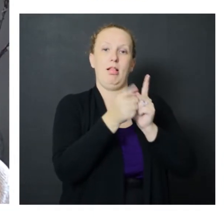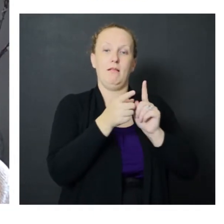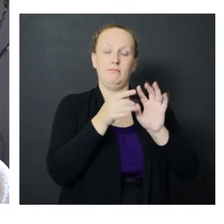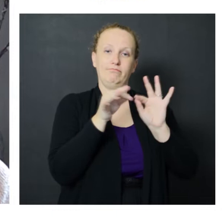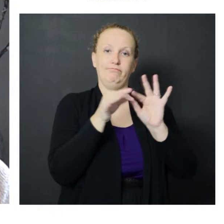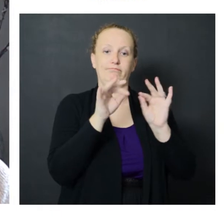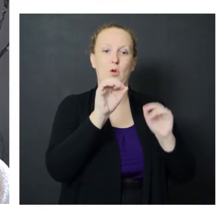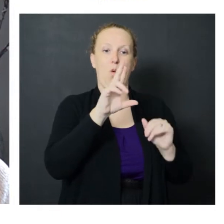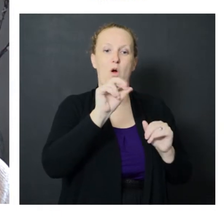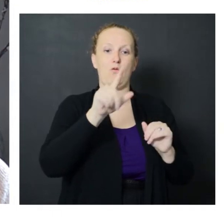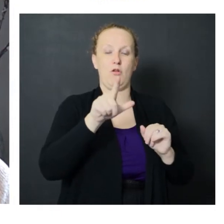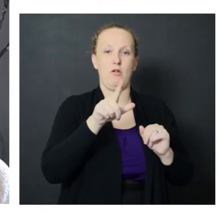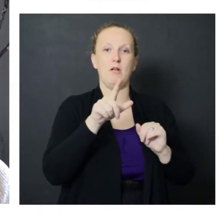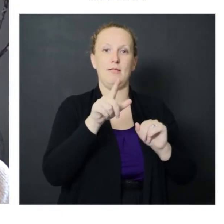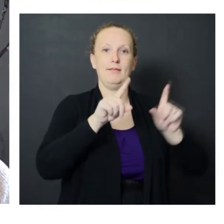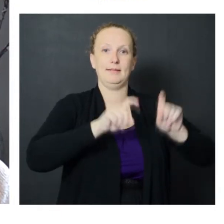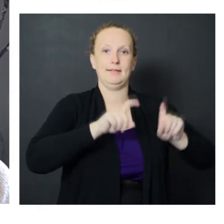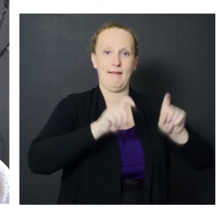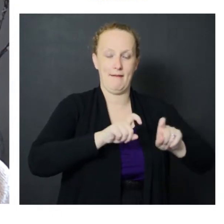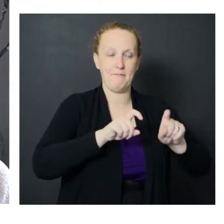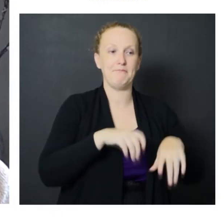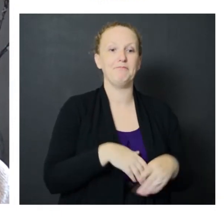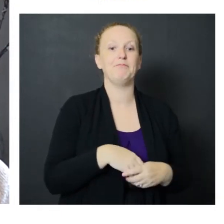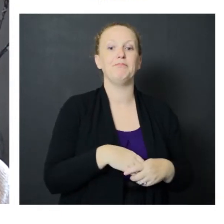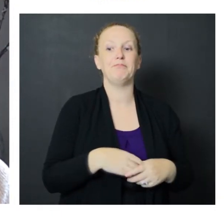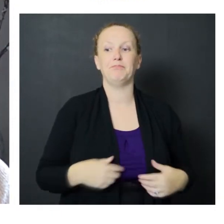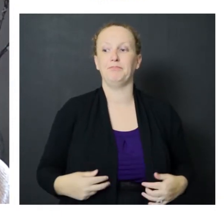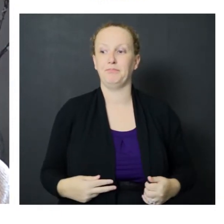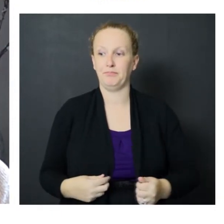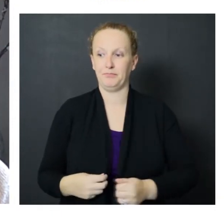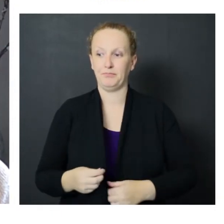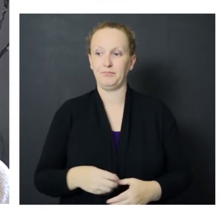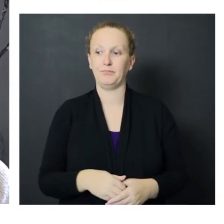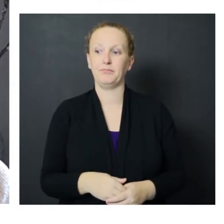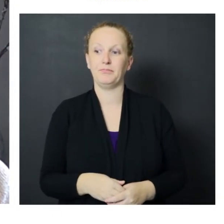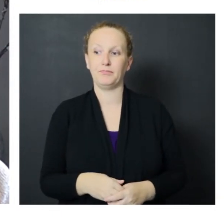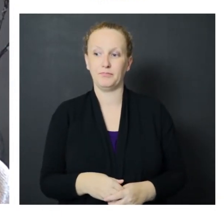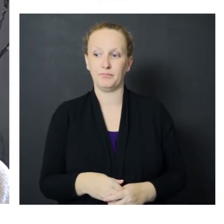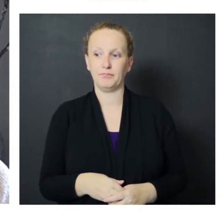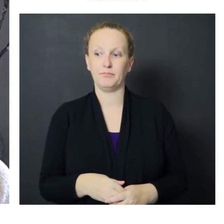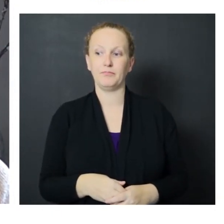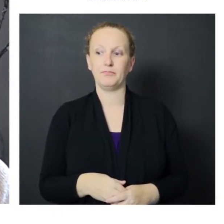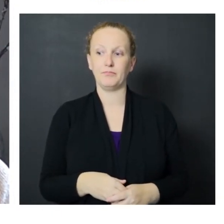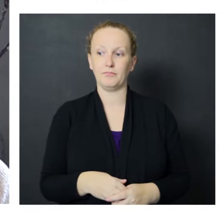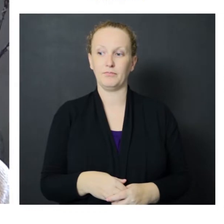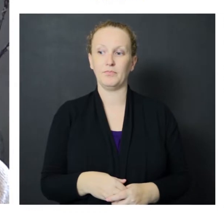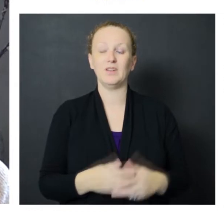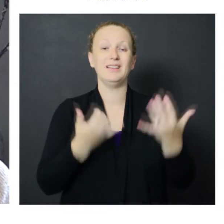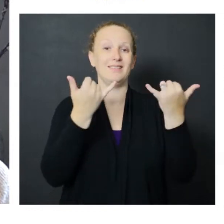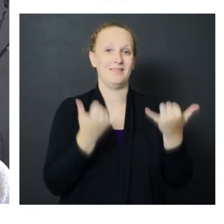many reasons we, ah, instituted this provisional course HI certification and or certificate that was